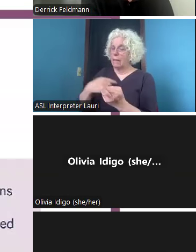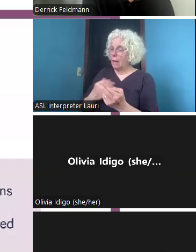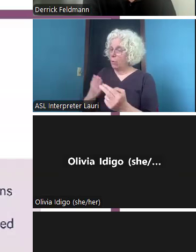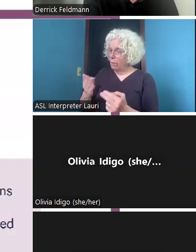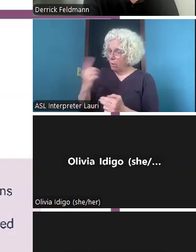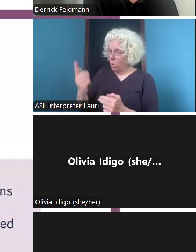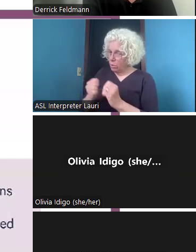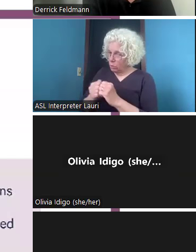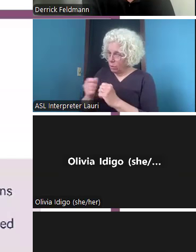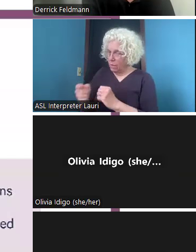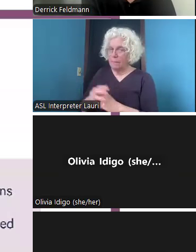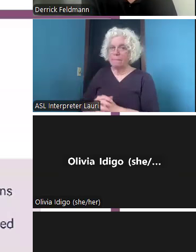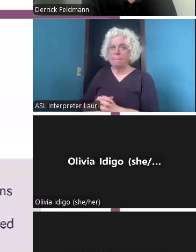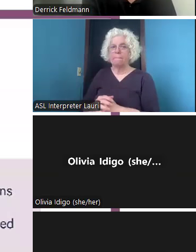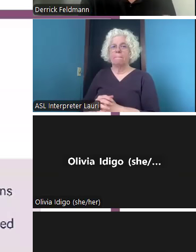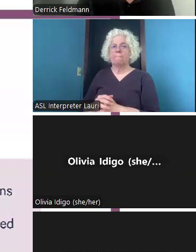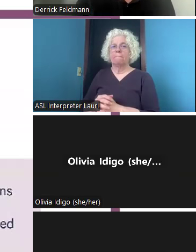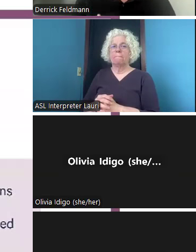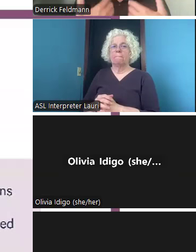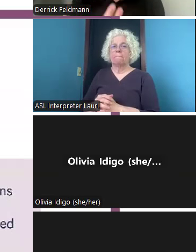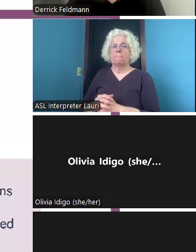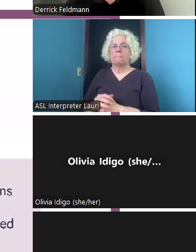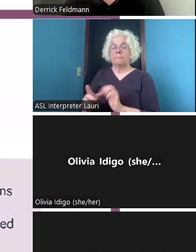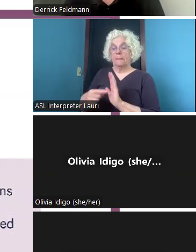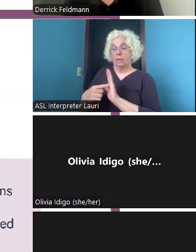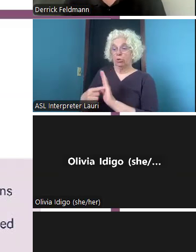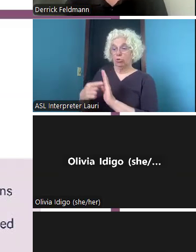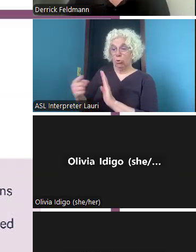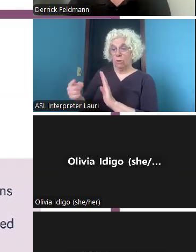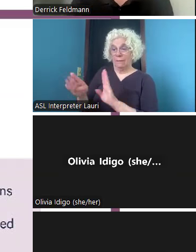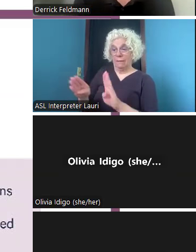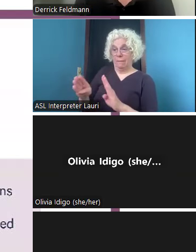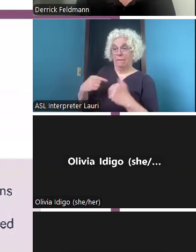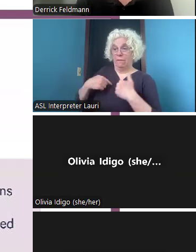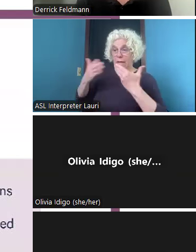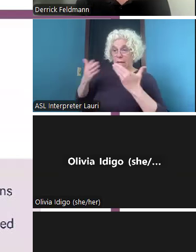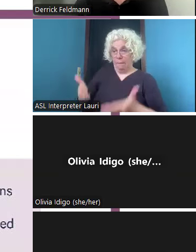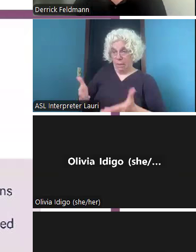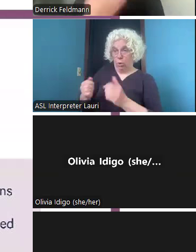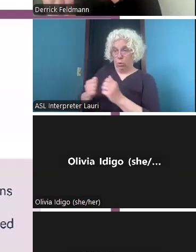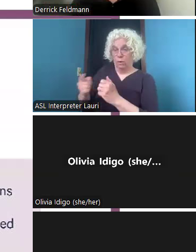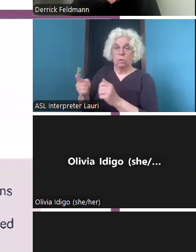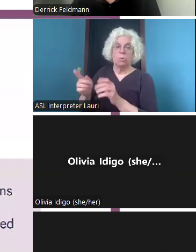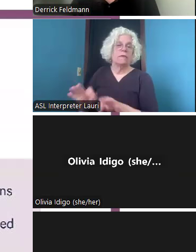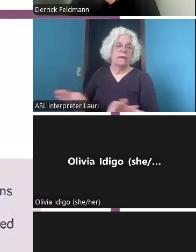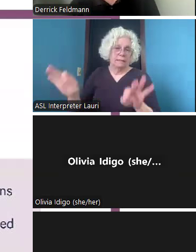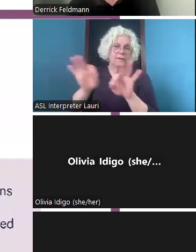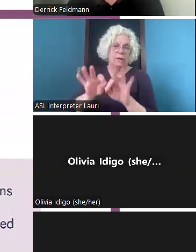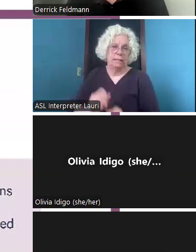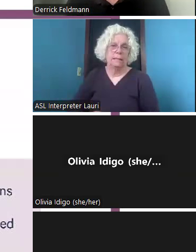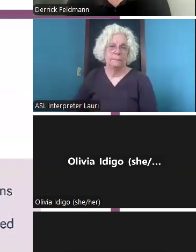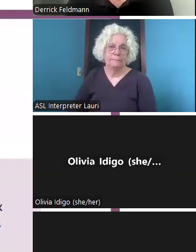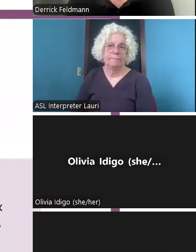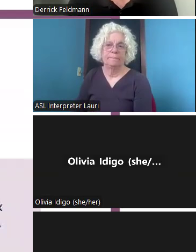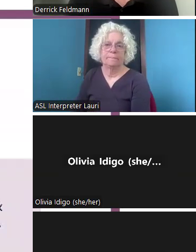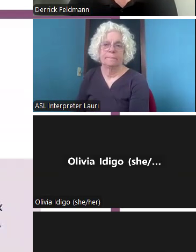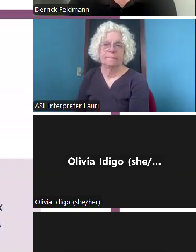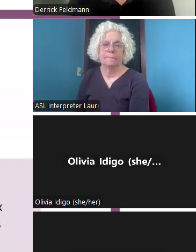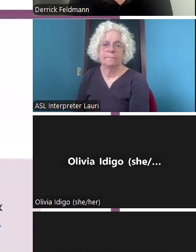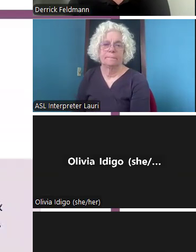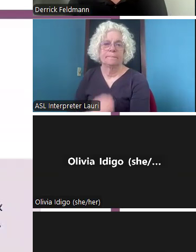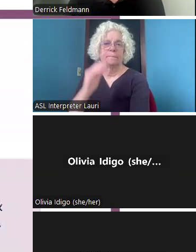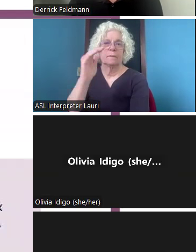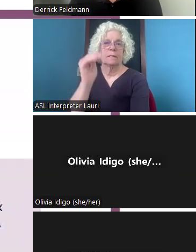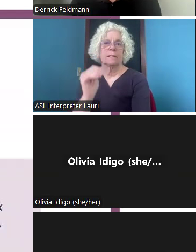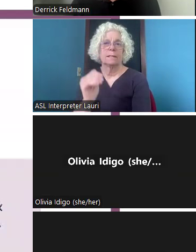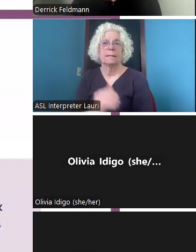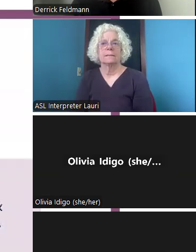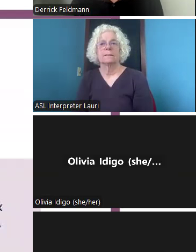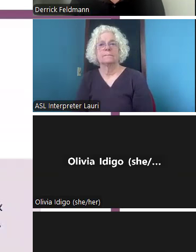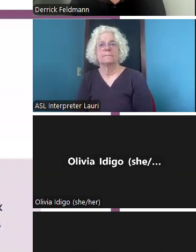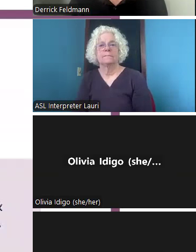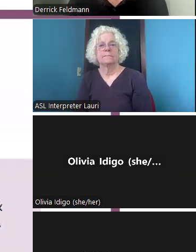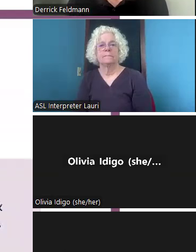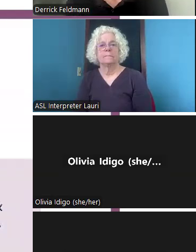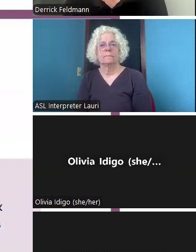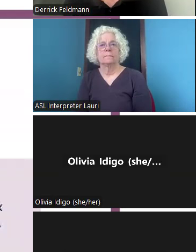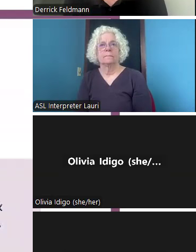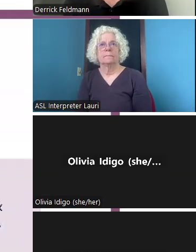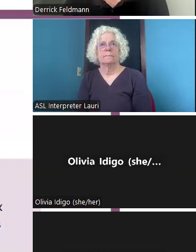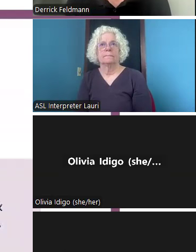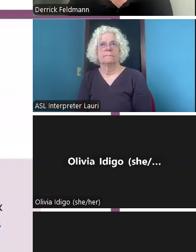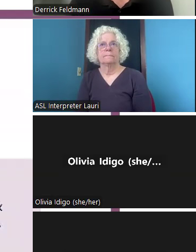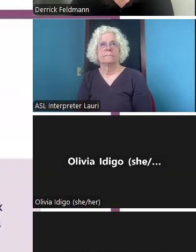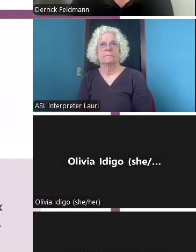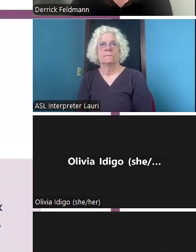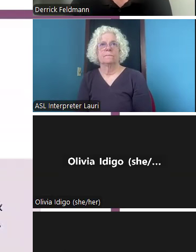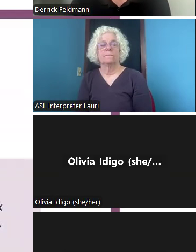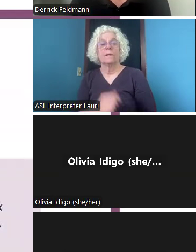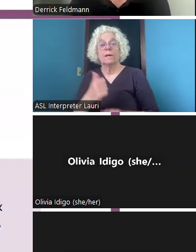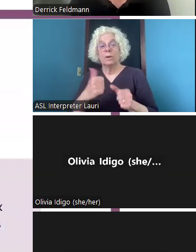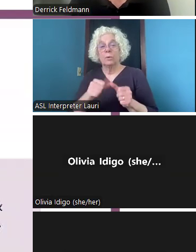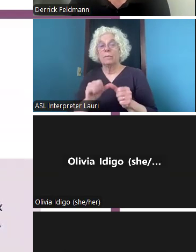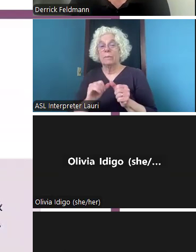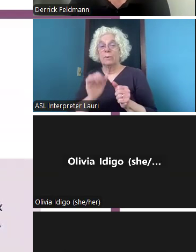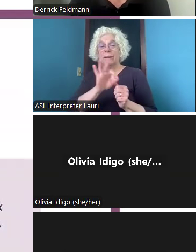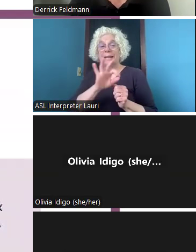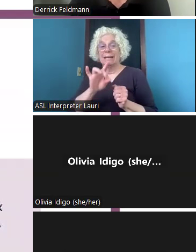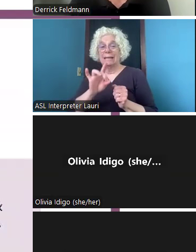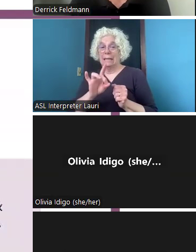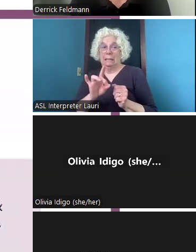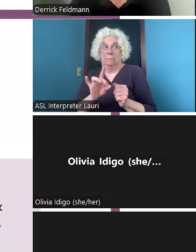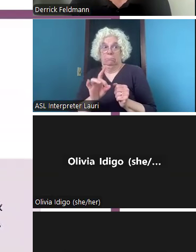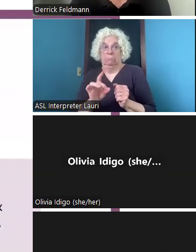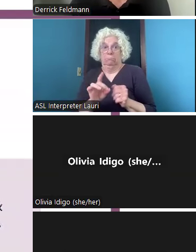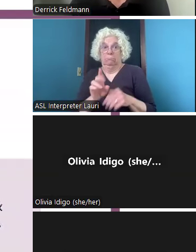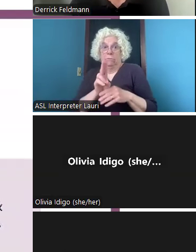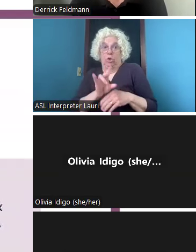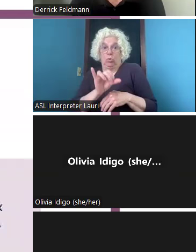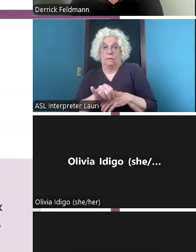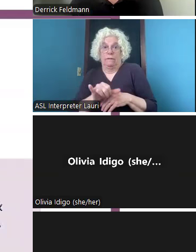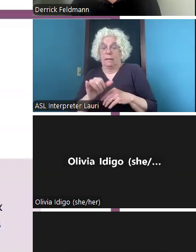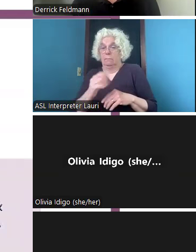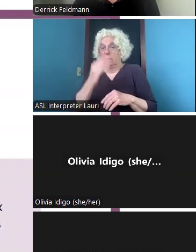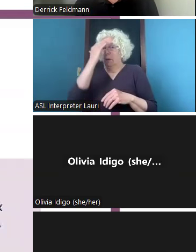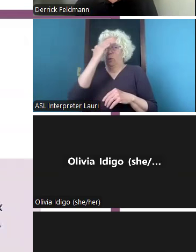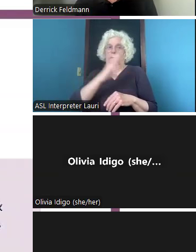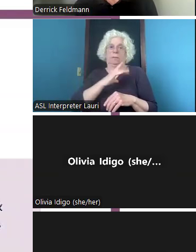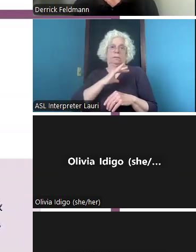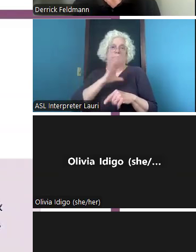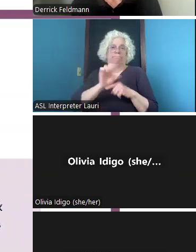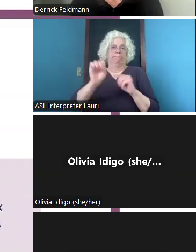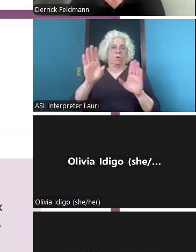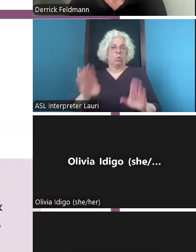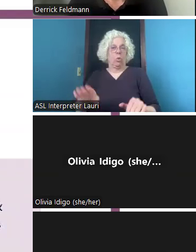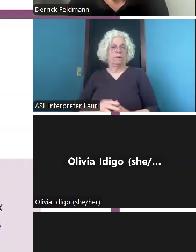Just showing them the behavior that I'm here for them is really, really key. Next slide. On this next one here, I just want to talk a little bit further around or just remind you of the 988 usage, which is really wonderful, honestly, awareness.